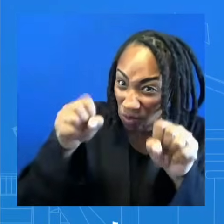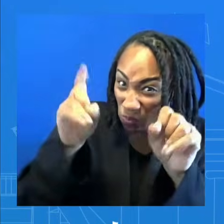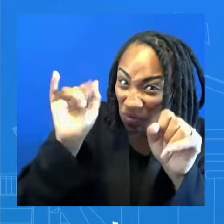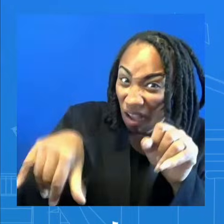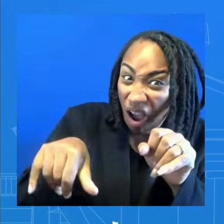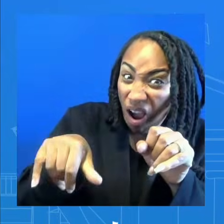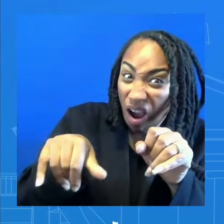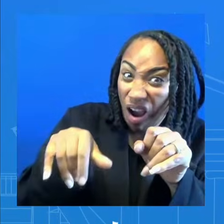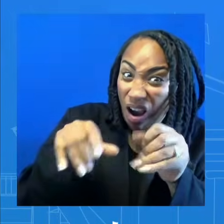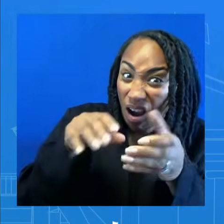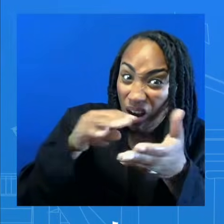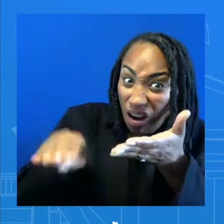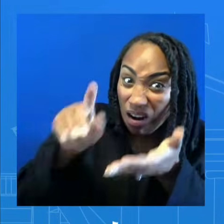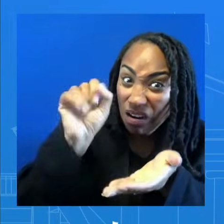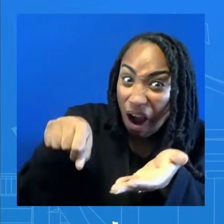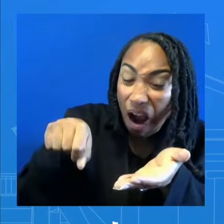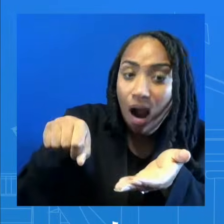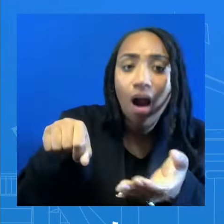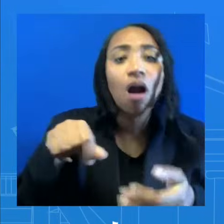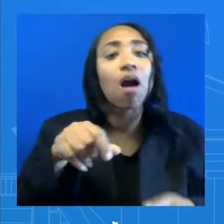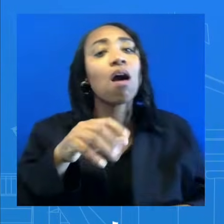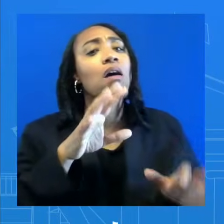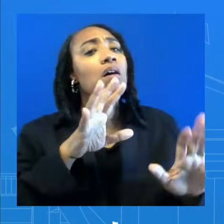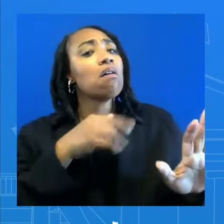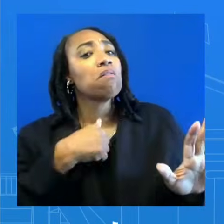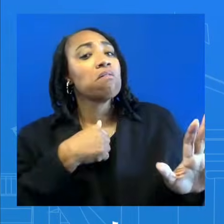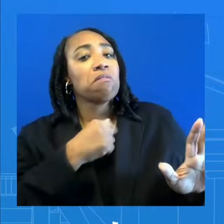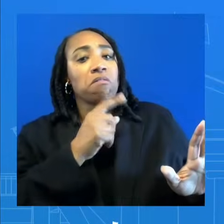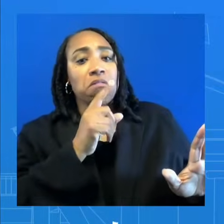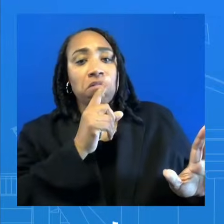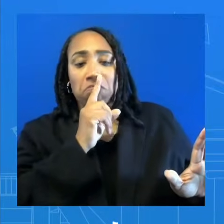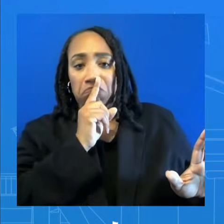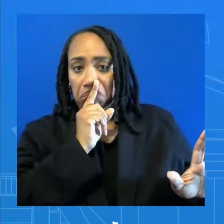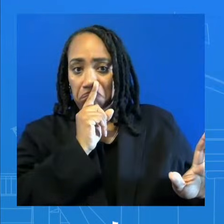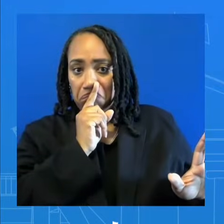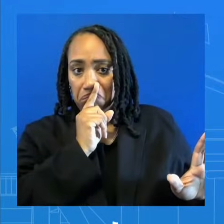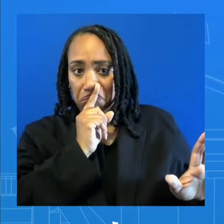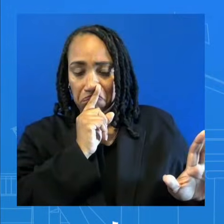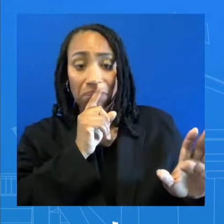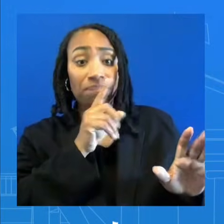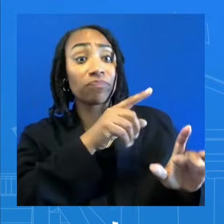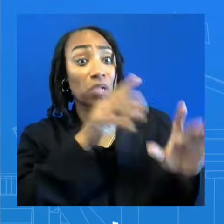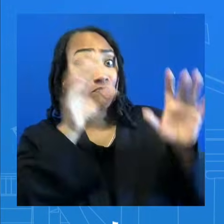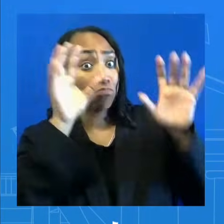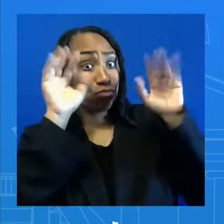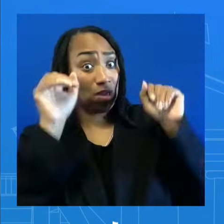the president will have more to announce over the upcoming -- upcoming weeks as we are -- close out our time here.